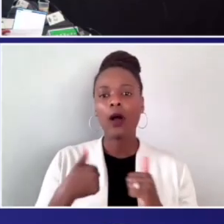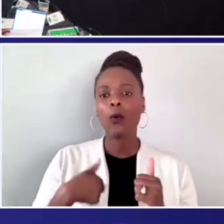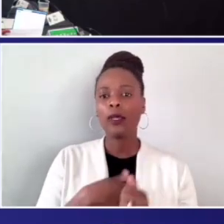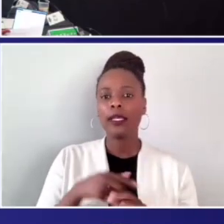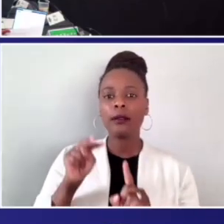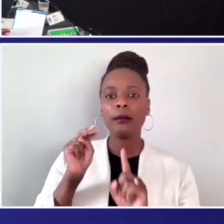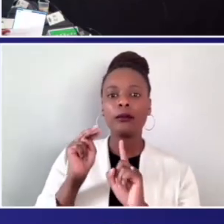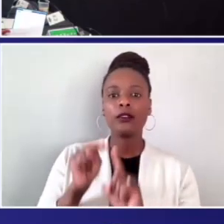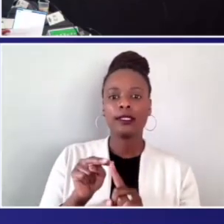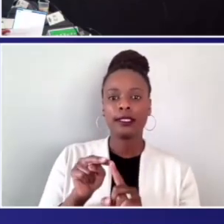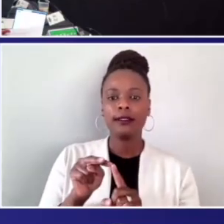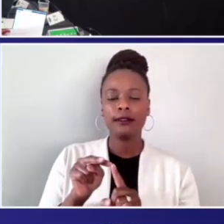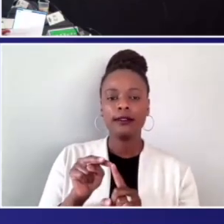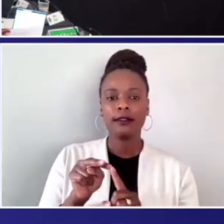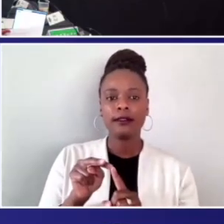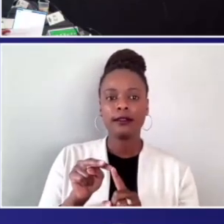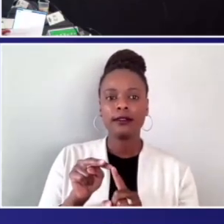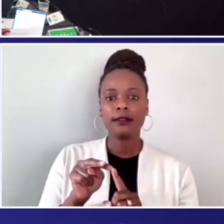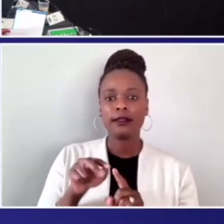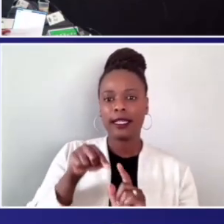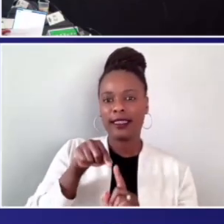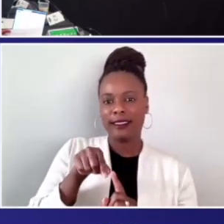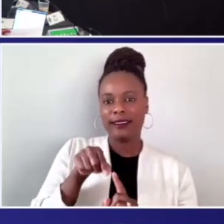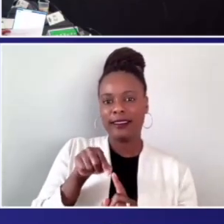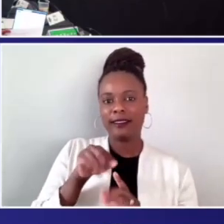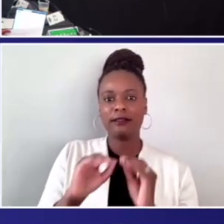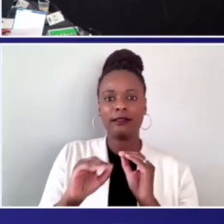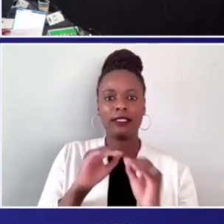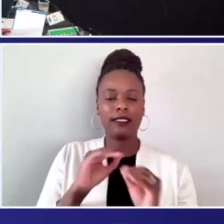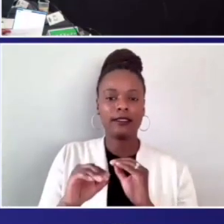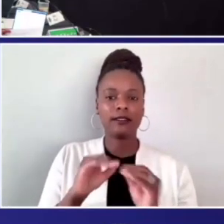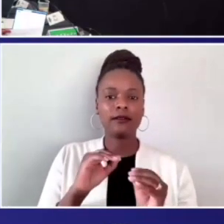particular fix towards that question that came up yesterday.